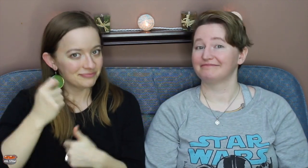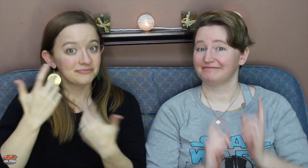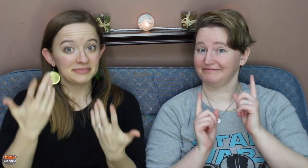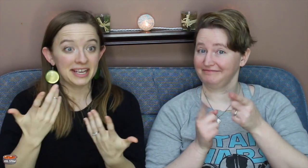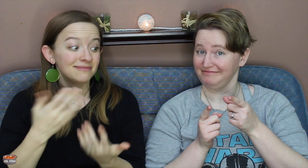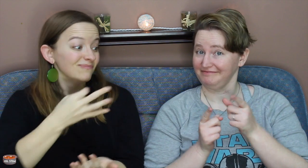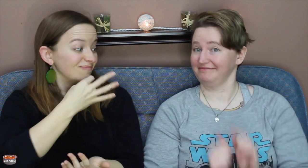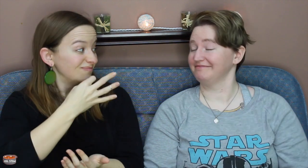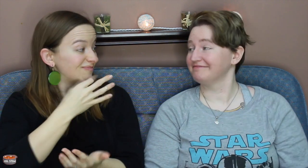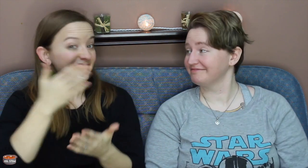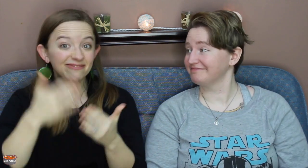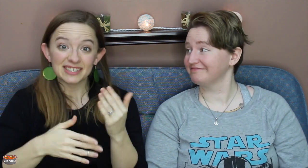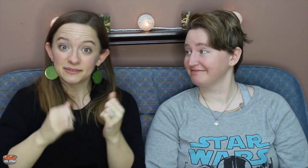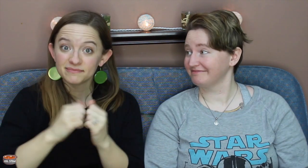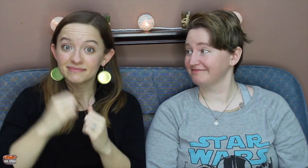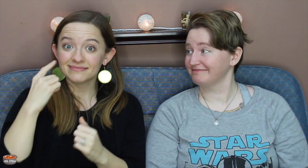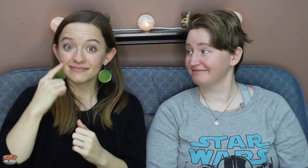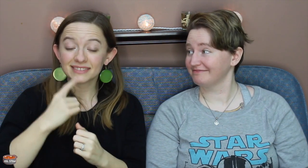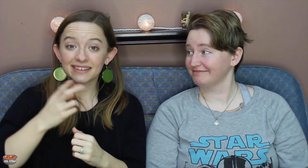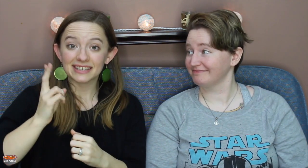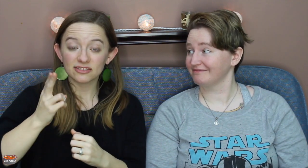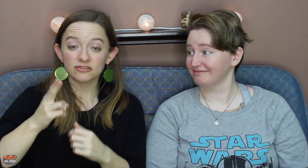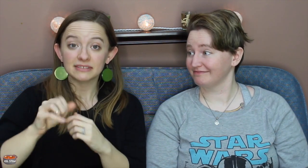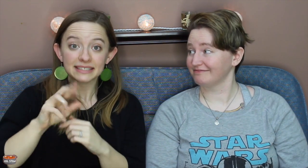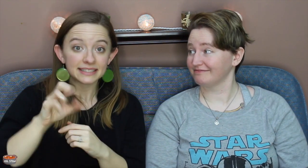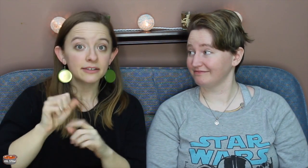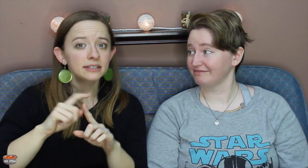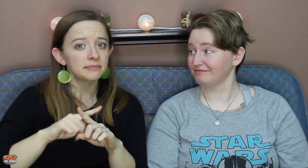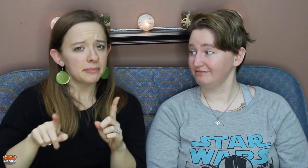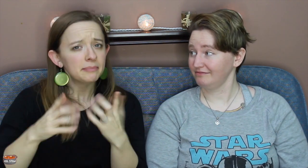Remember to subscribe. Soon we'll be done with our Deaf History